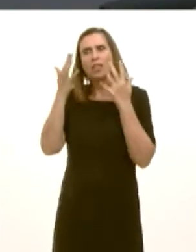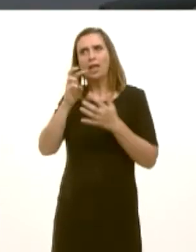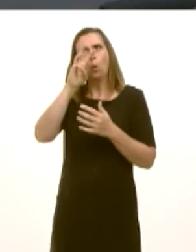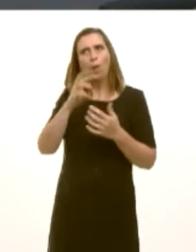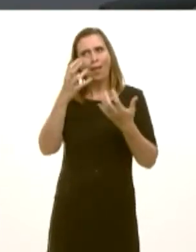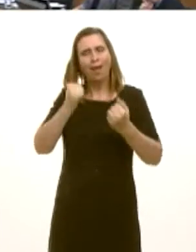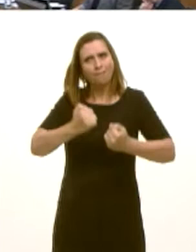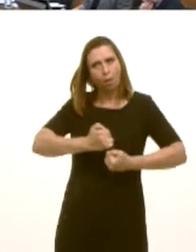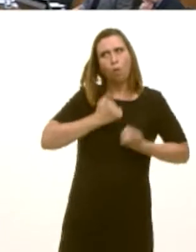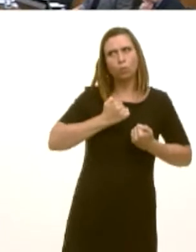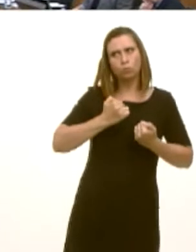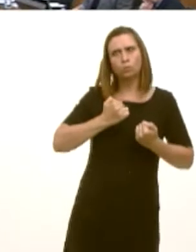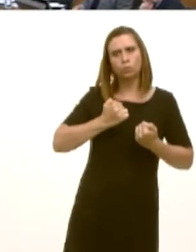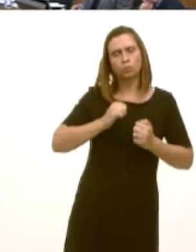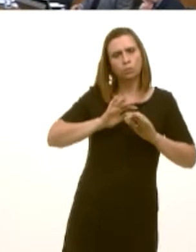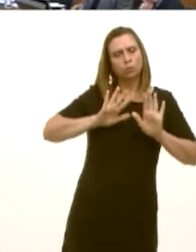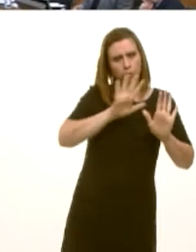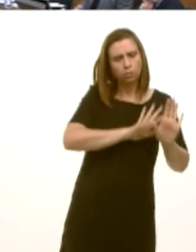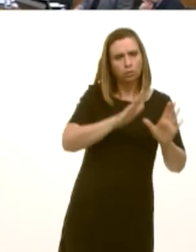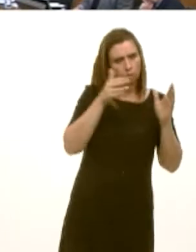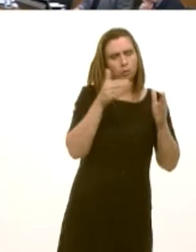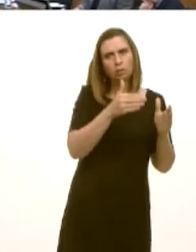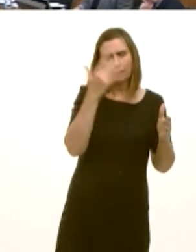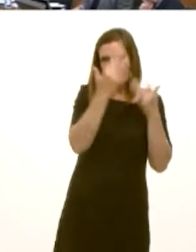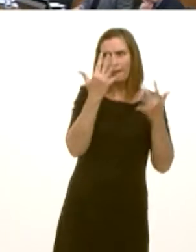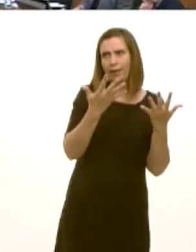But, itís true to say there is an option there for the commissioner, that is true,